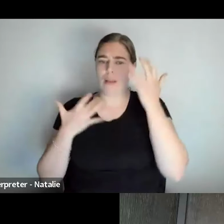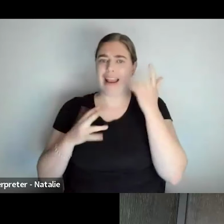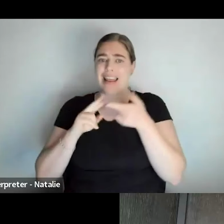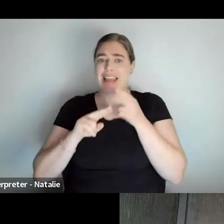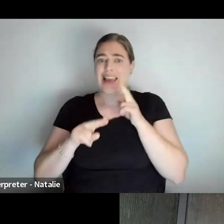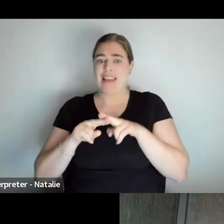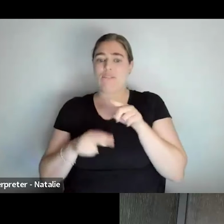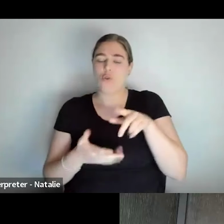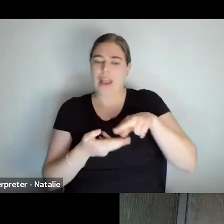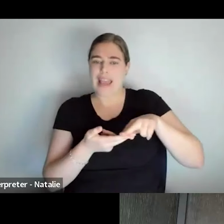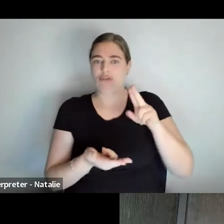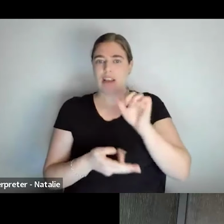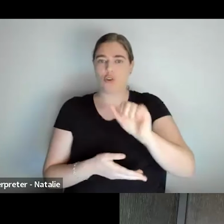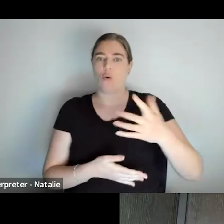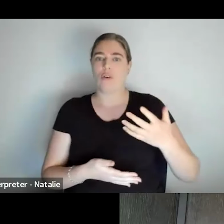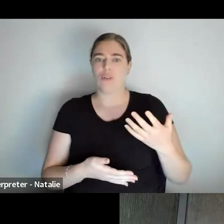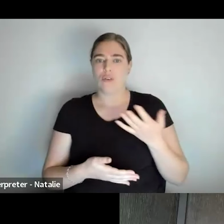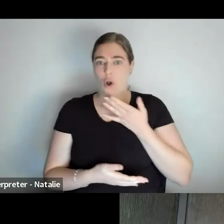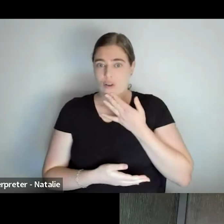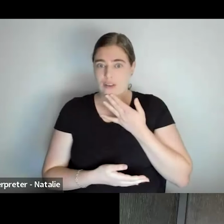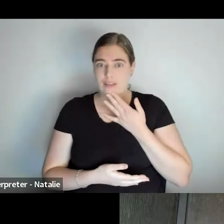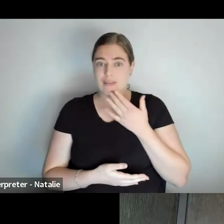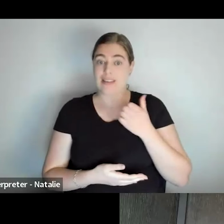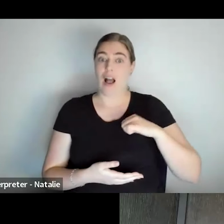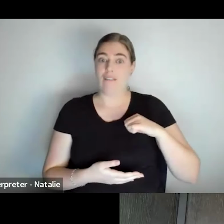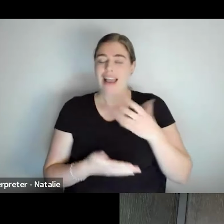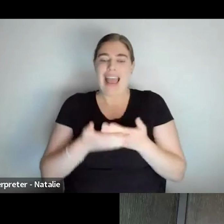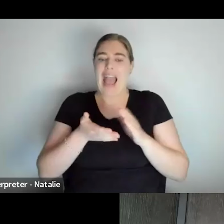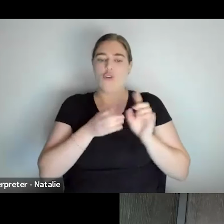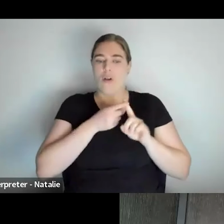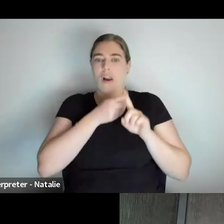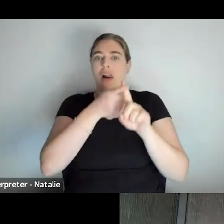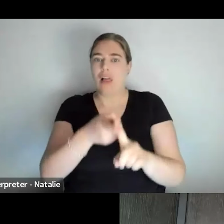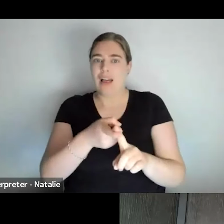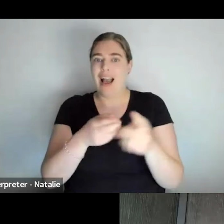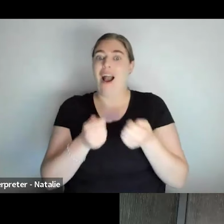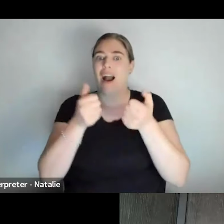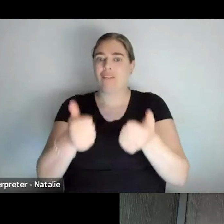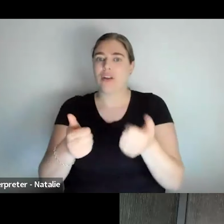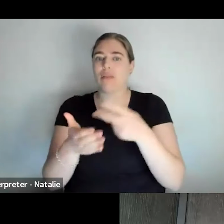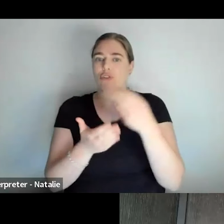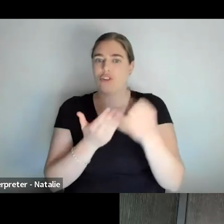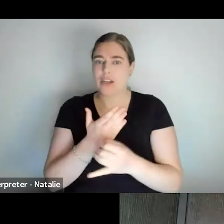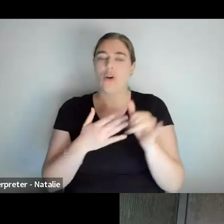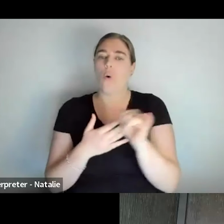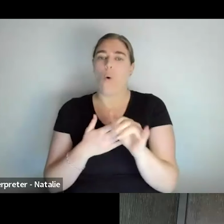in operational costs either being sustained or scaled back beyond the life of the project.